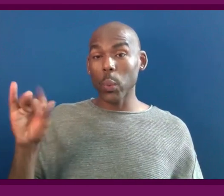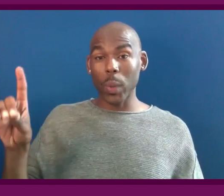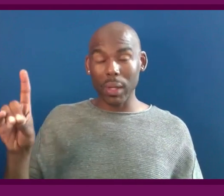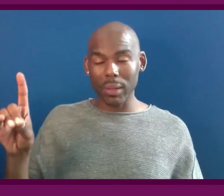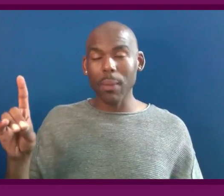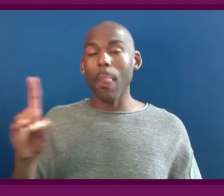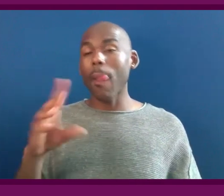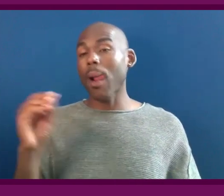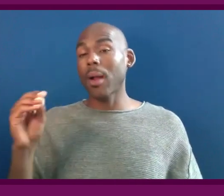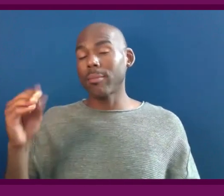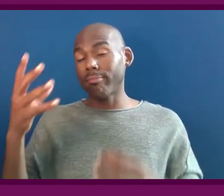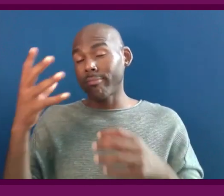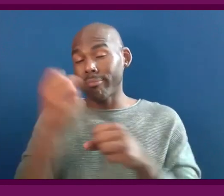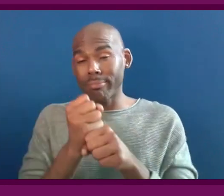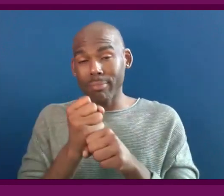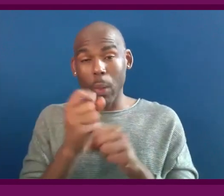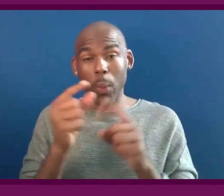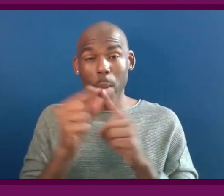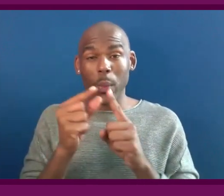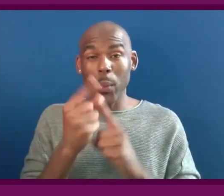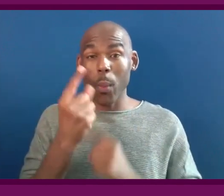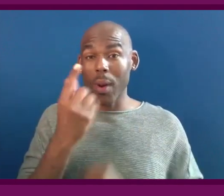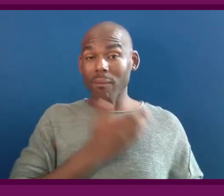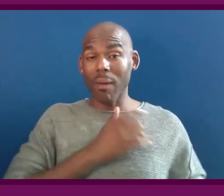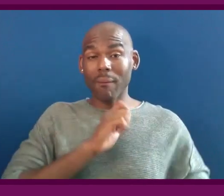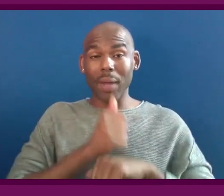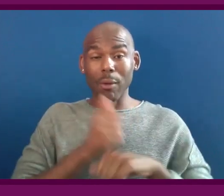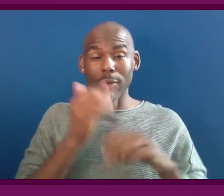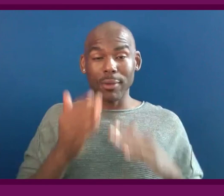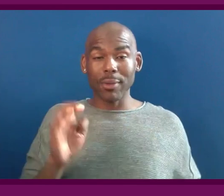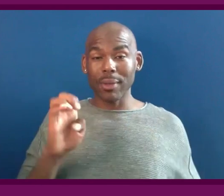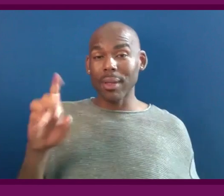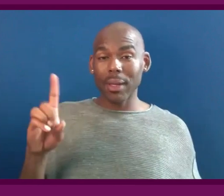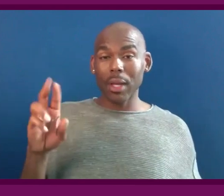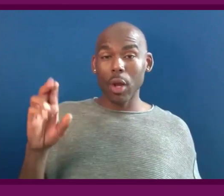And as always, to paraphrase the words of one of our founders, Ed Roberts, we need to